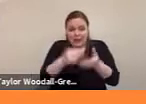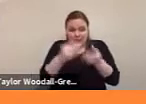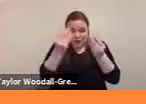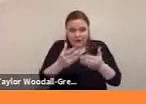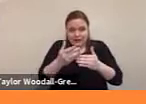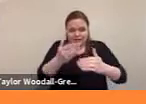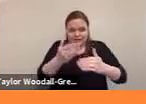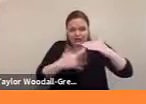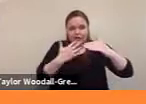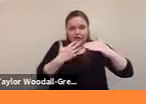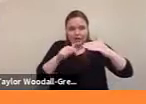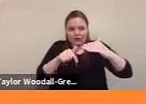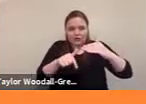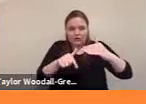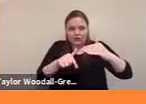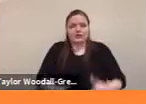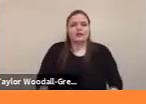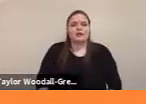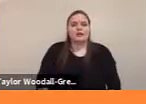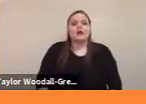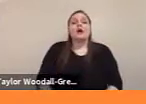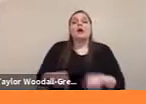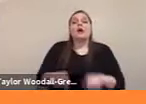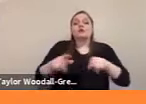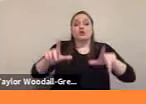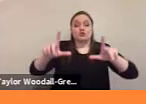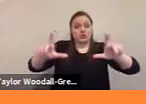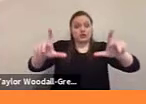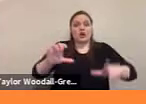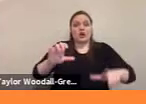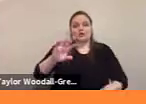And screenshots don't have a contrast requirement.